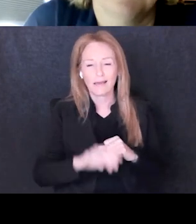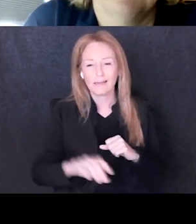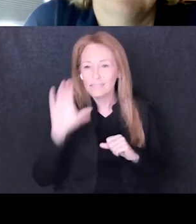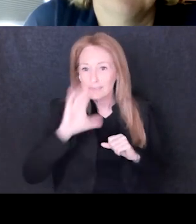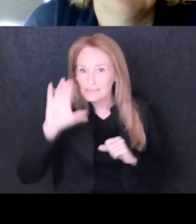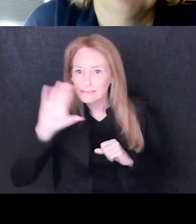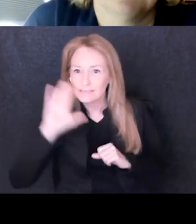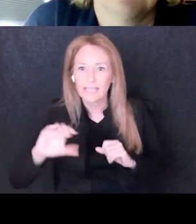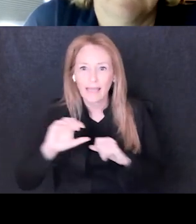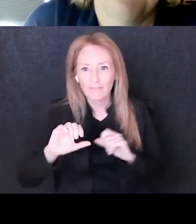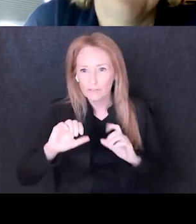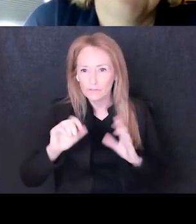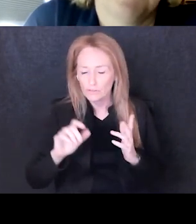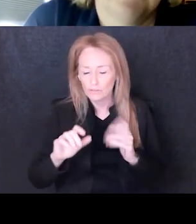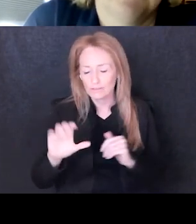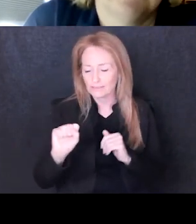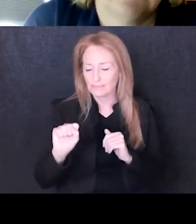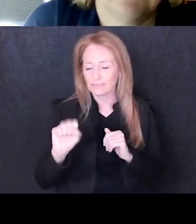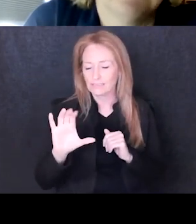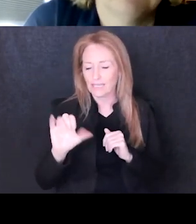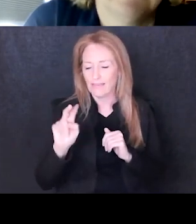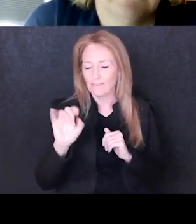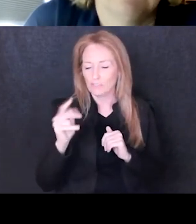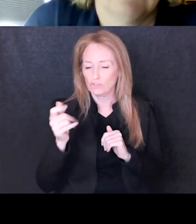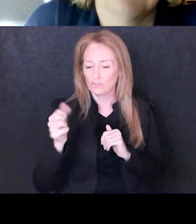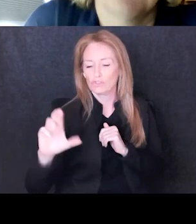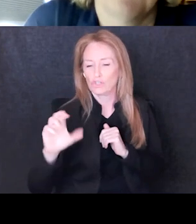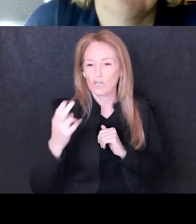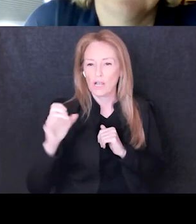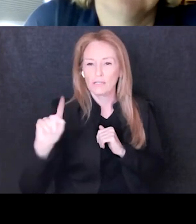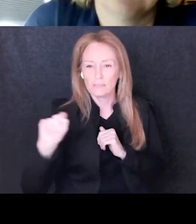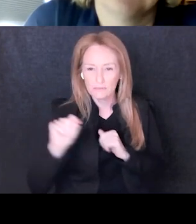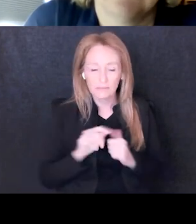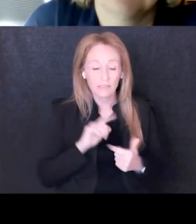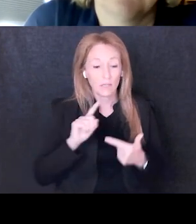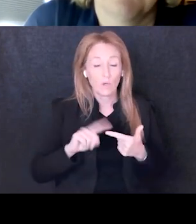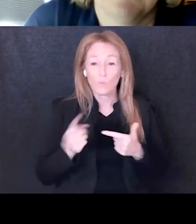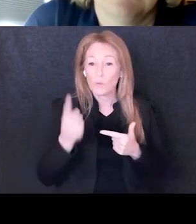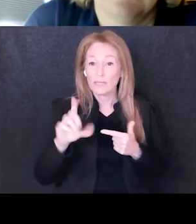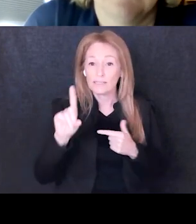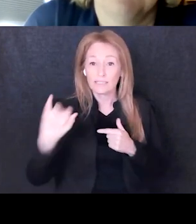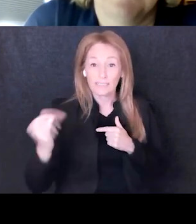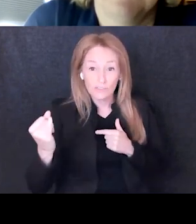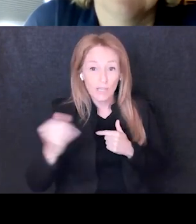THEY USE THEIR CREATIVITY AND THEY ARE LOCAL LEADERS.